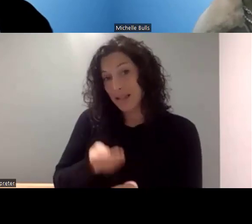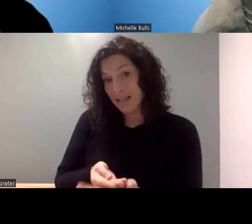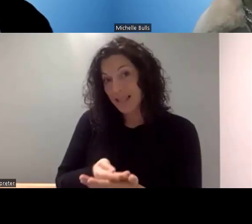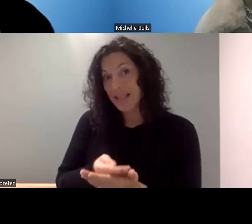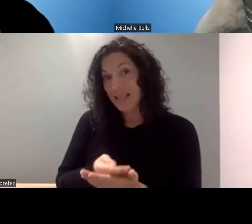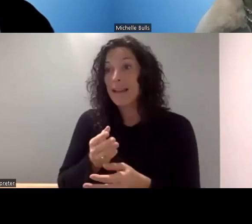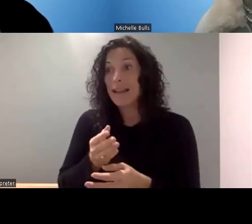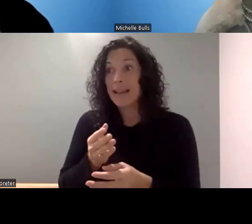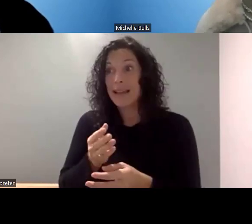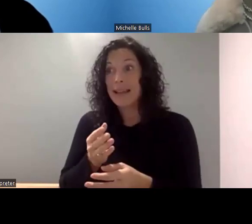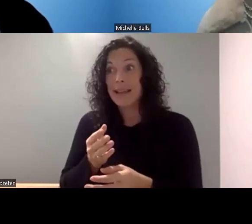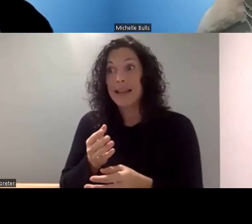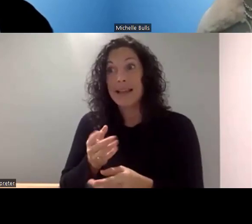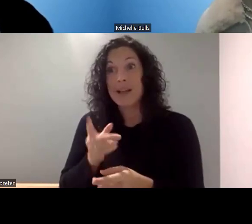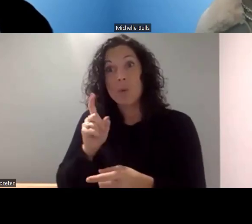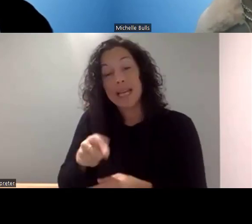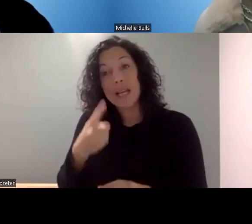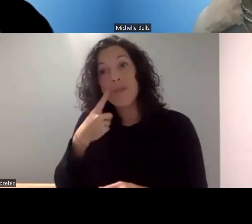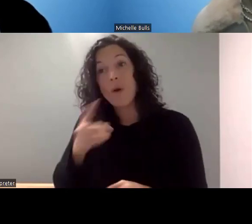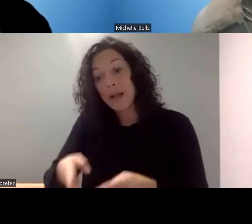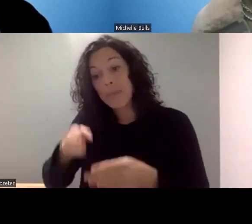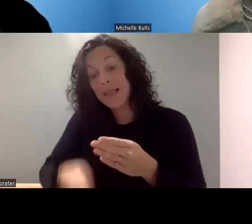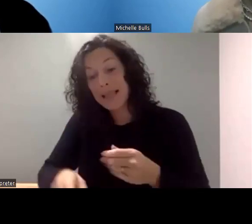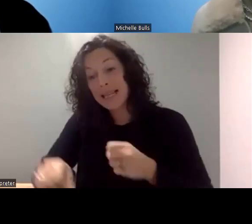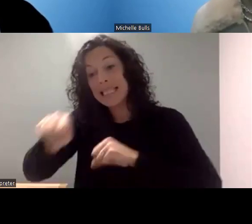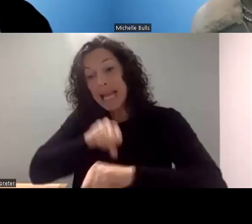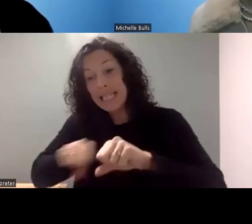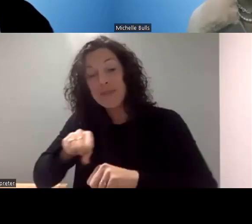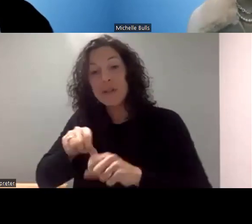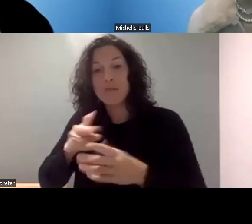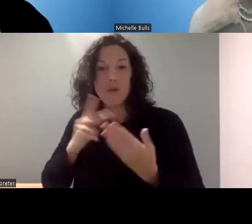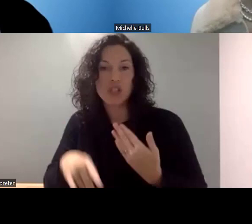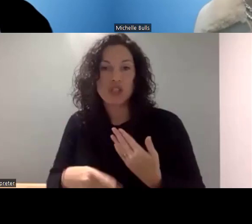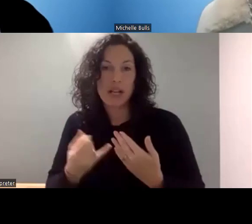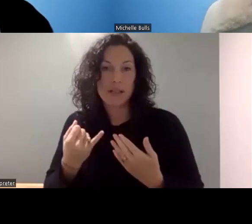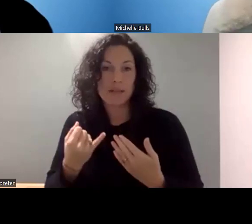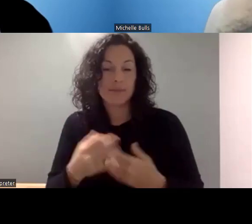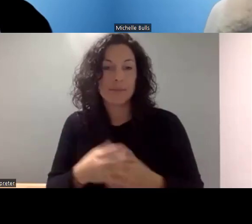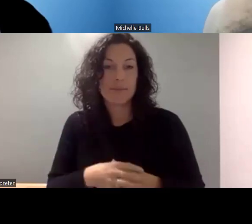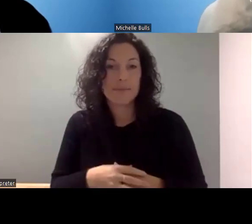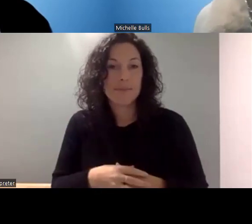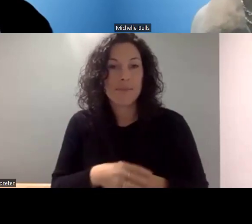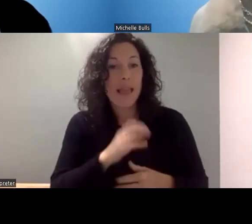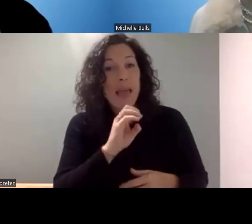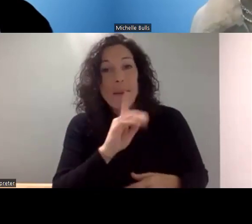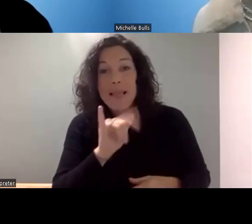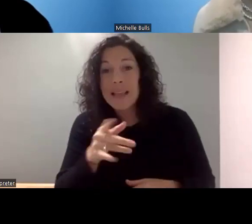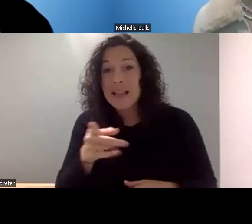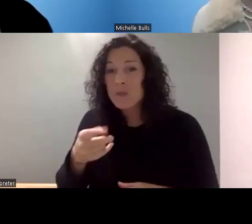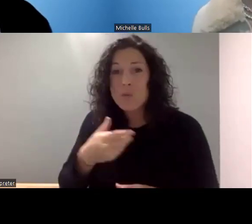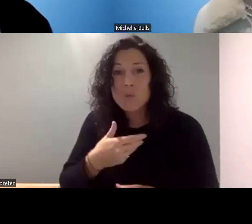to complete the scientific project. And, Emily, I don't know if you had anything you want to add,